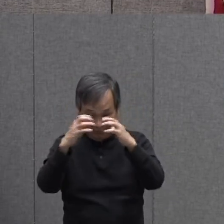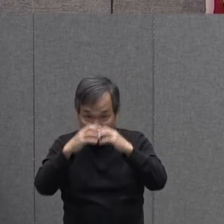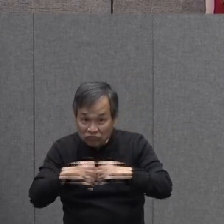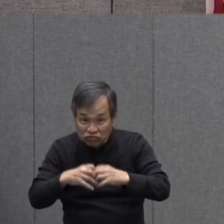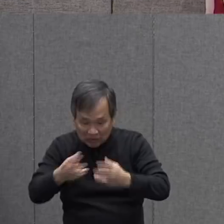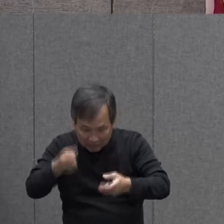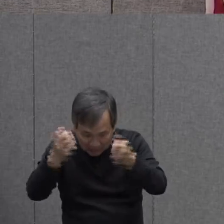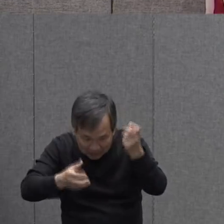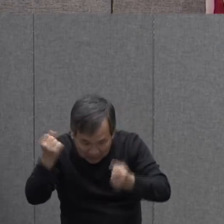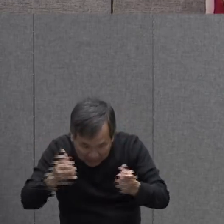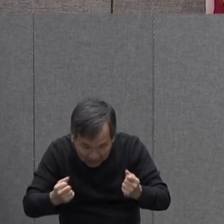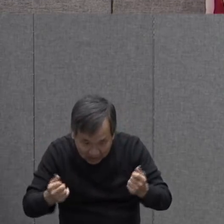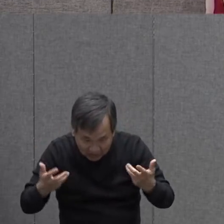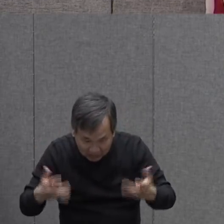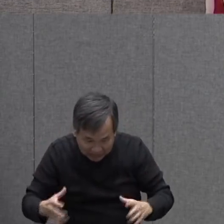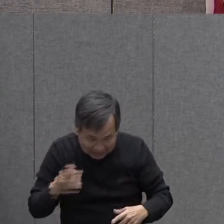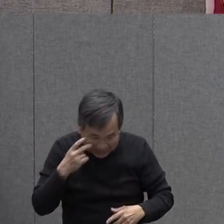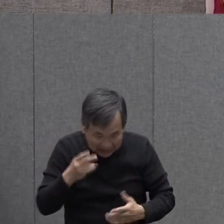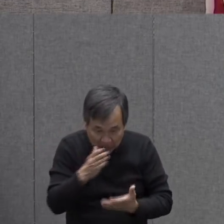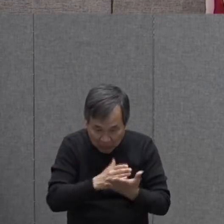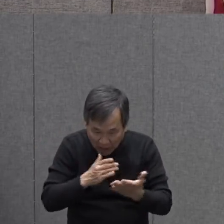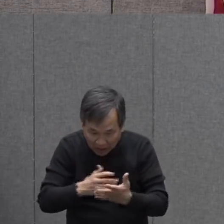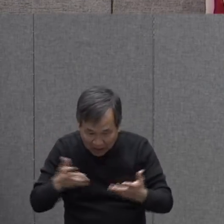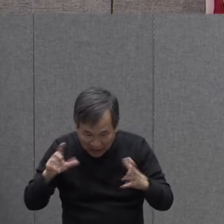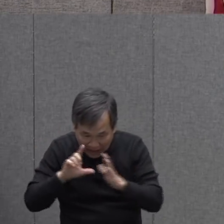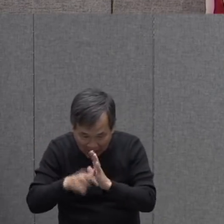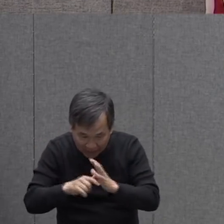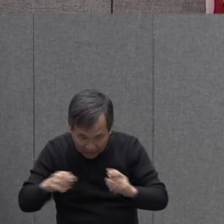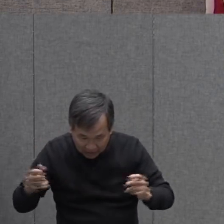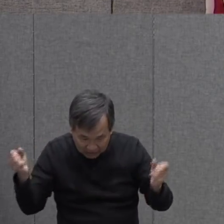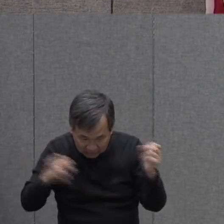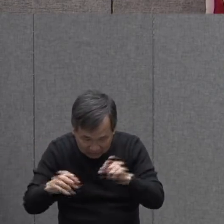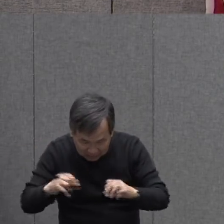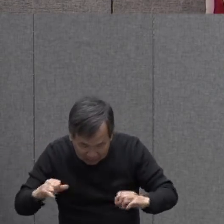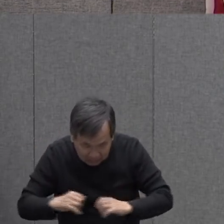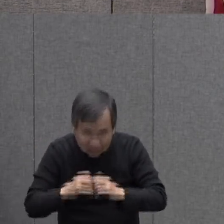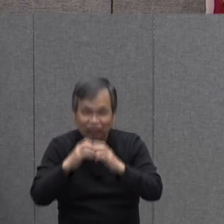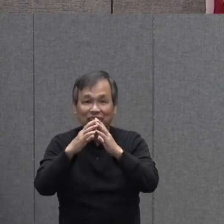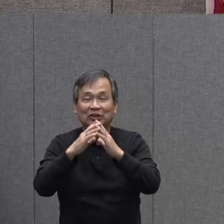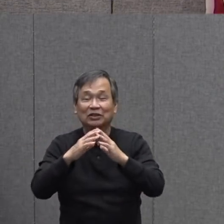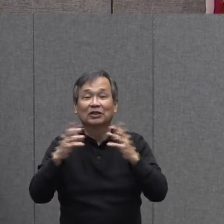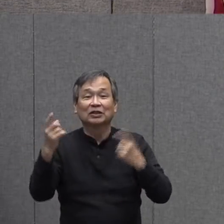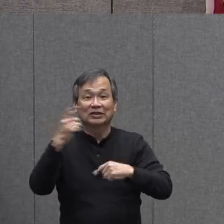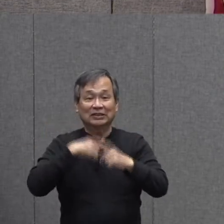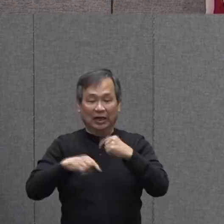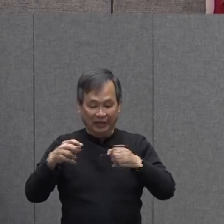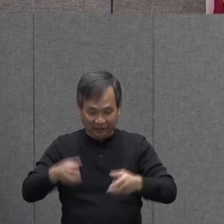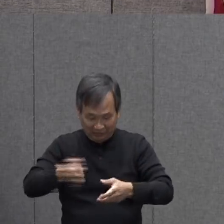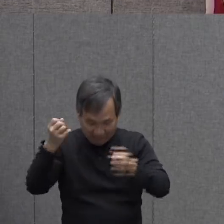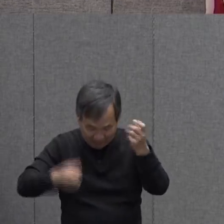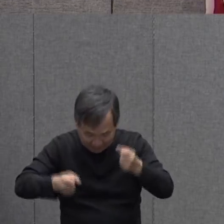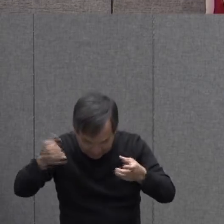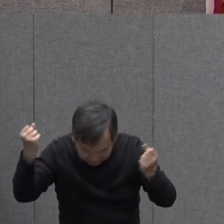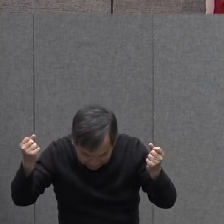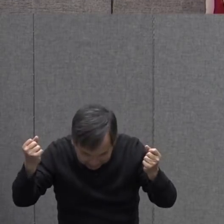or assembled into different parts. So here's an example of a few pieces of blocks that I took